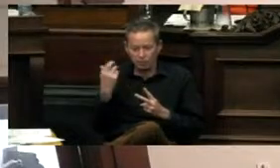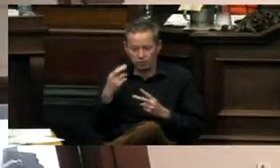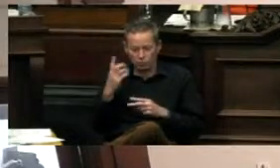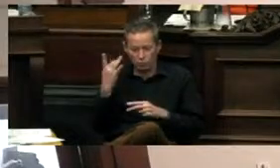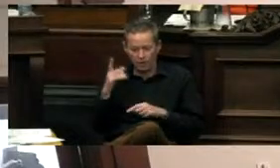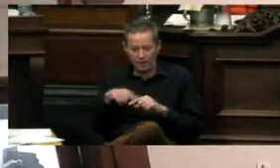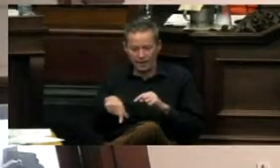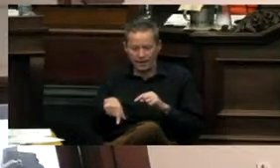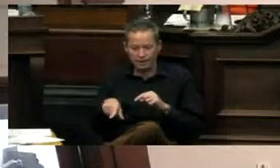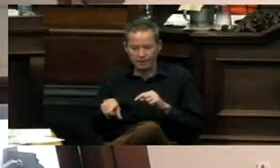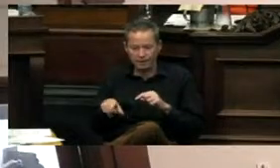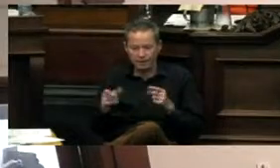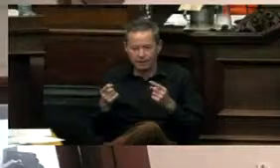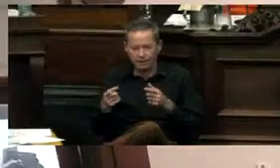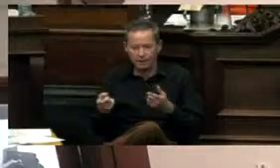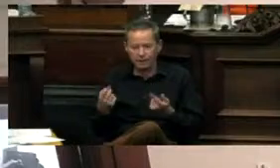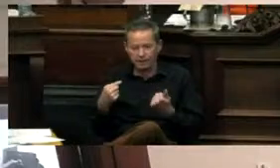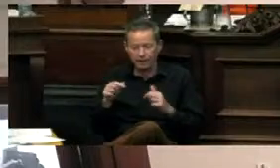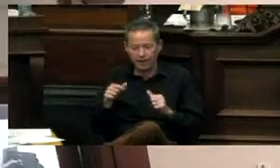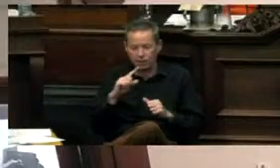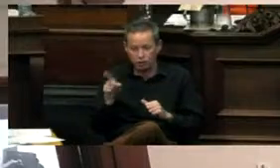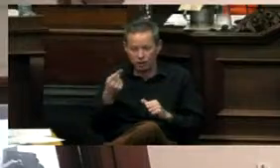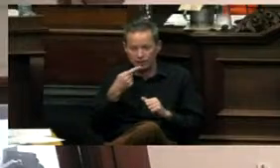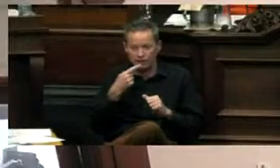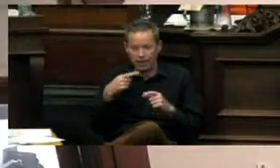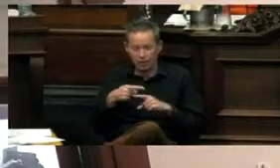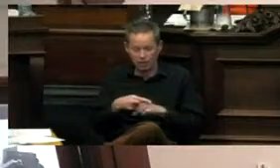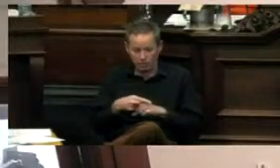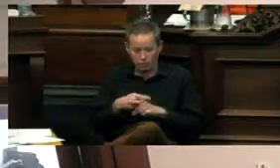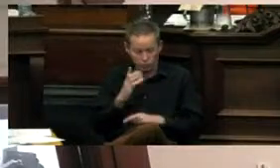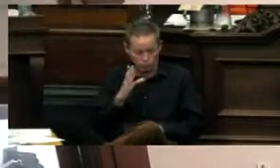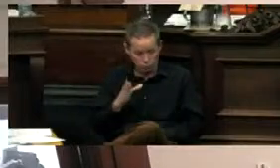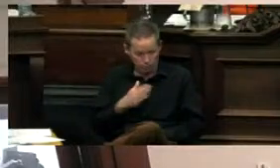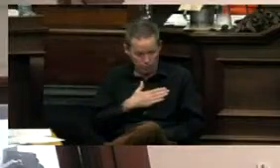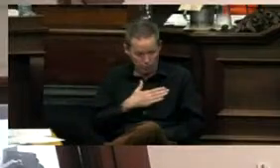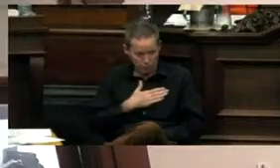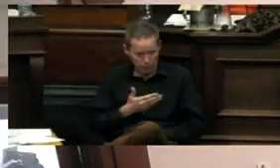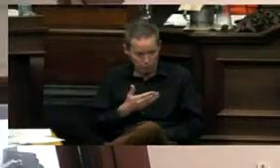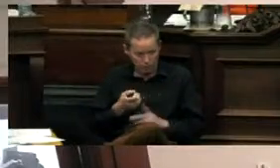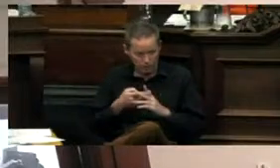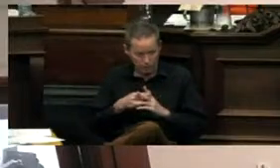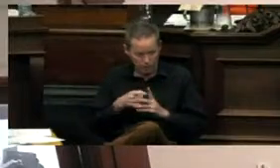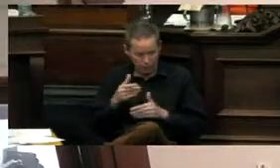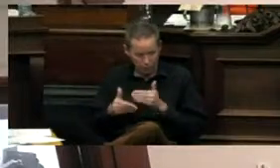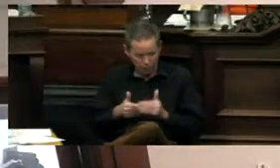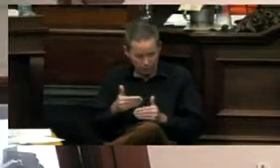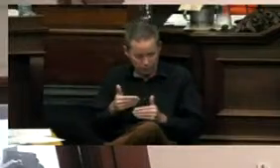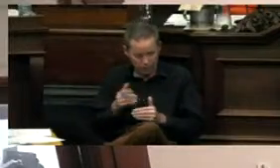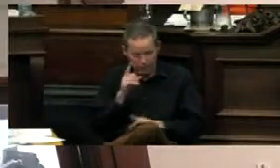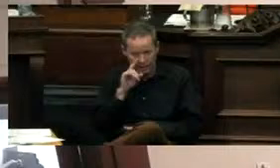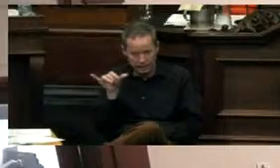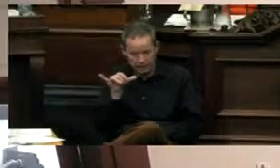right? Right. So, President Melendez in the future, if at least two council members have a reason why they can't attend,